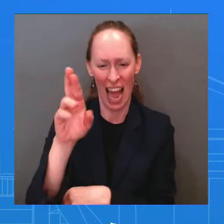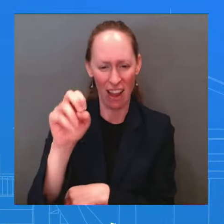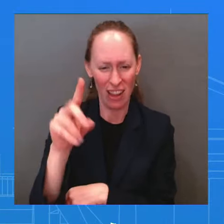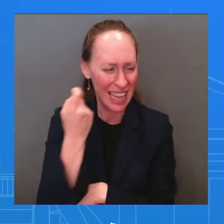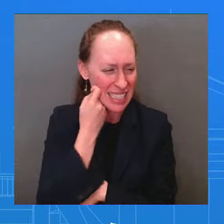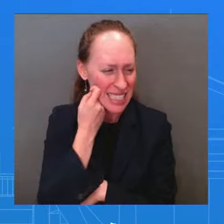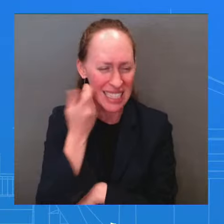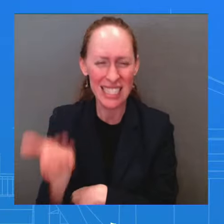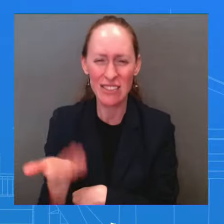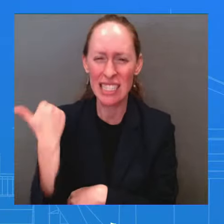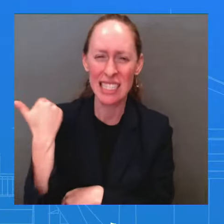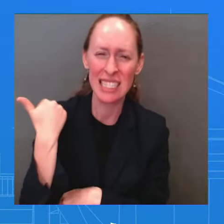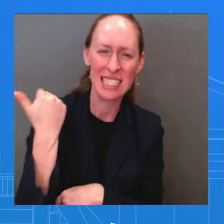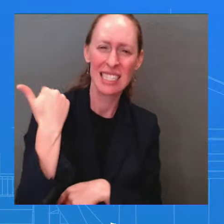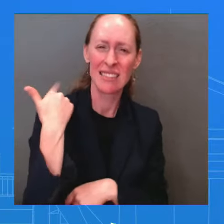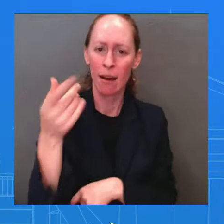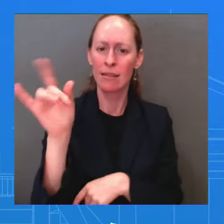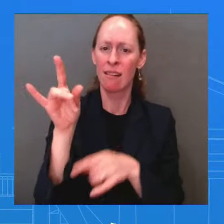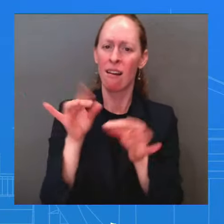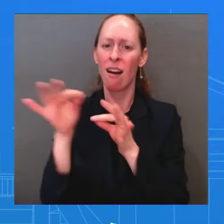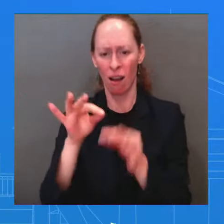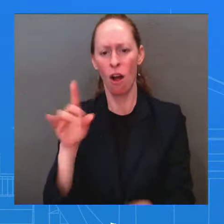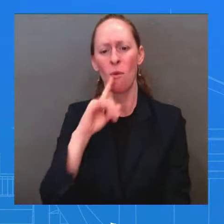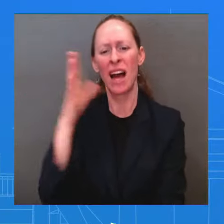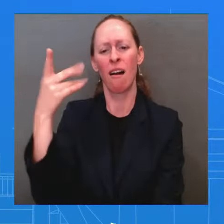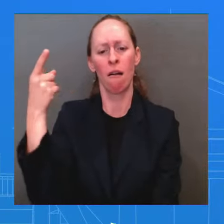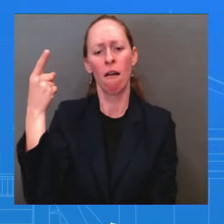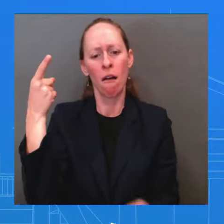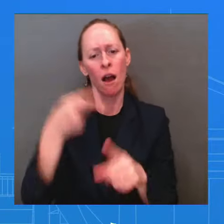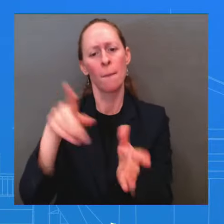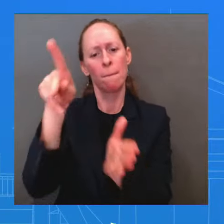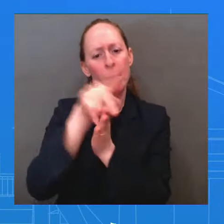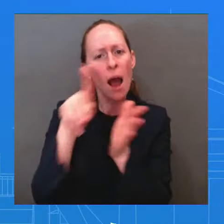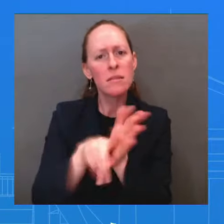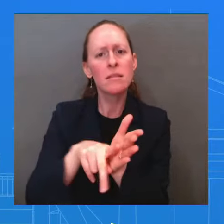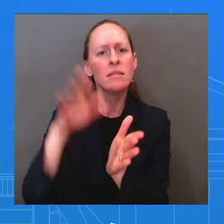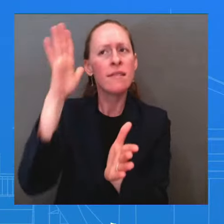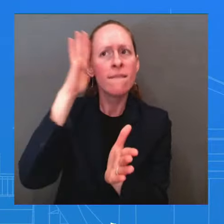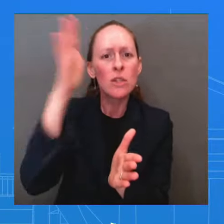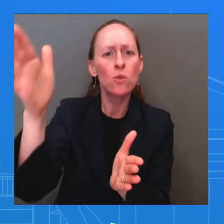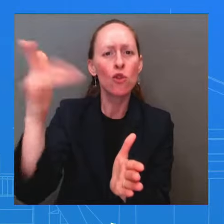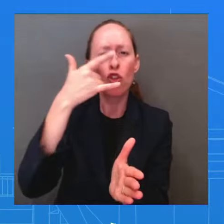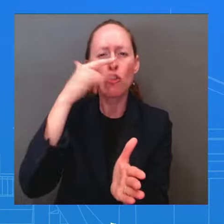as it relates to the future of auto industry and how it's going to build -- how it's going to rebuild America -- right?